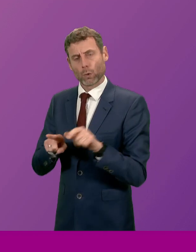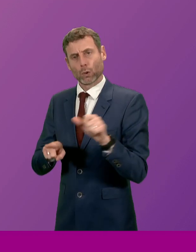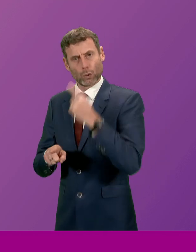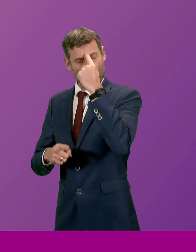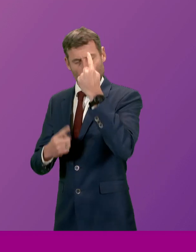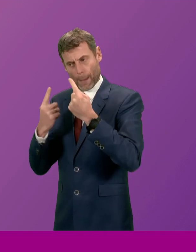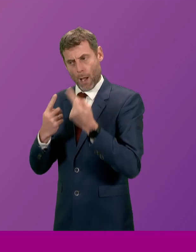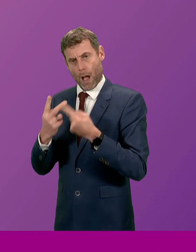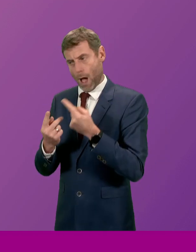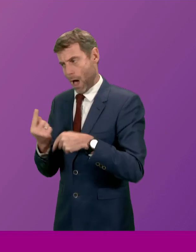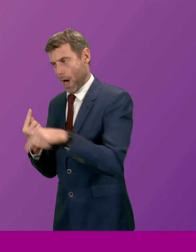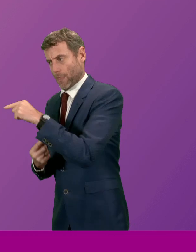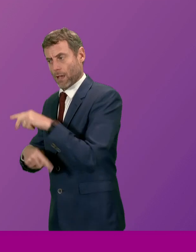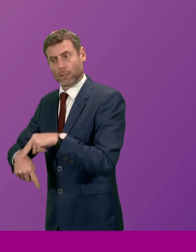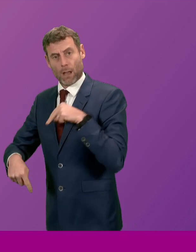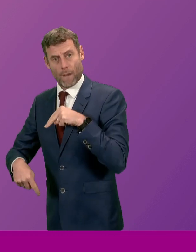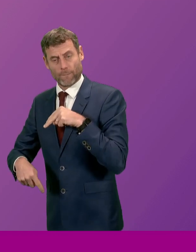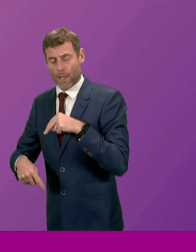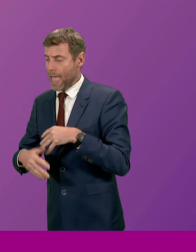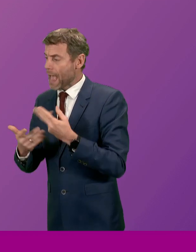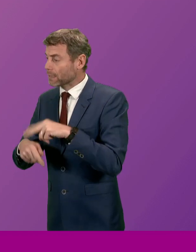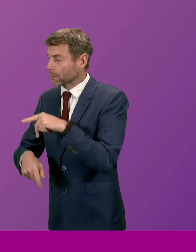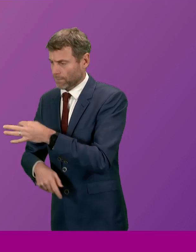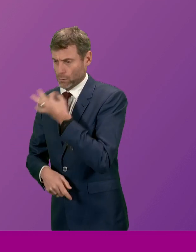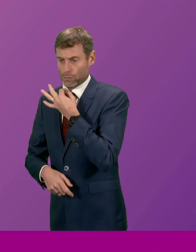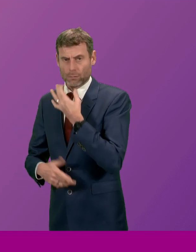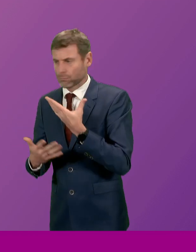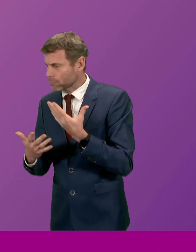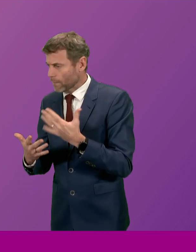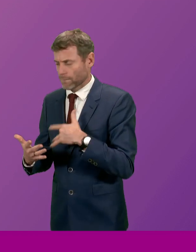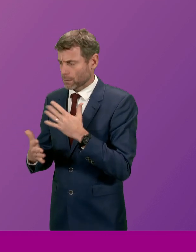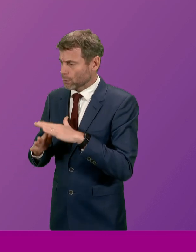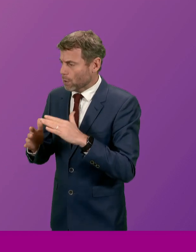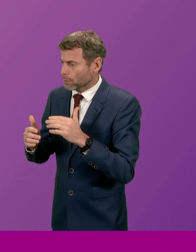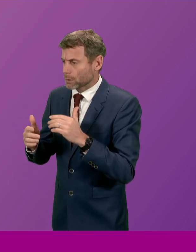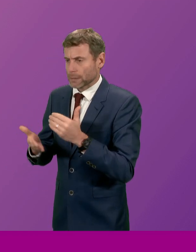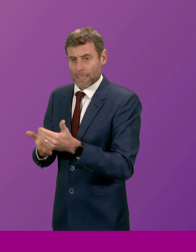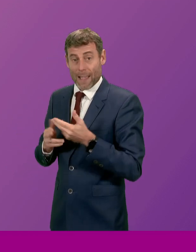members will experience any disadvantage if the trans person is allowed to use the facilities.”